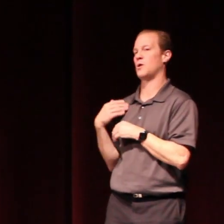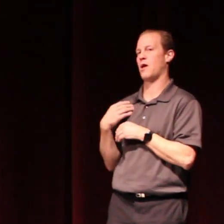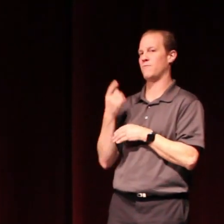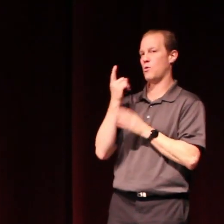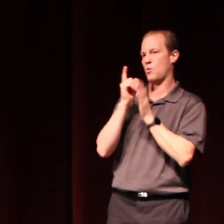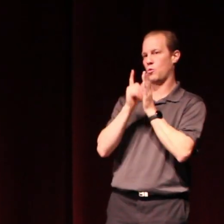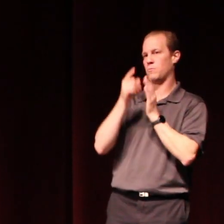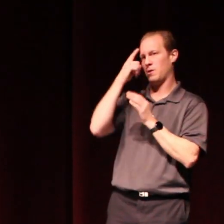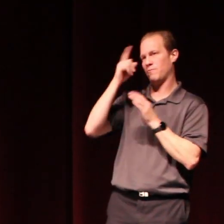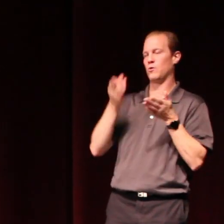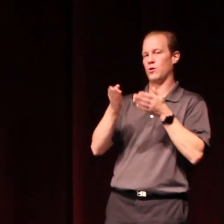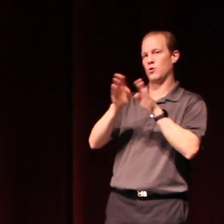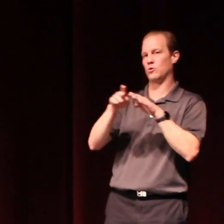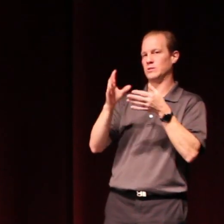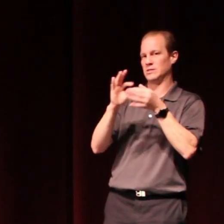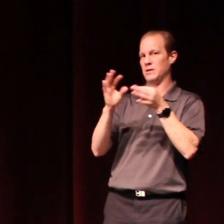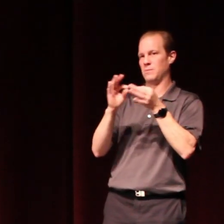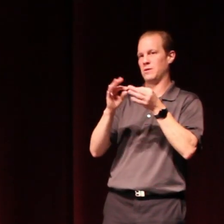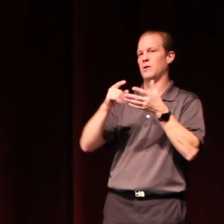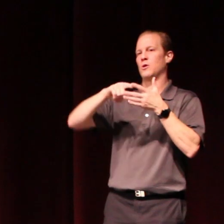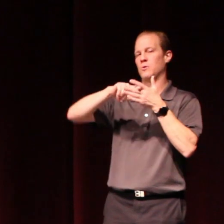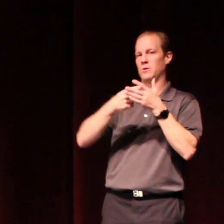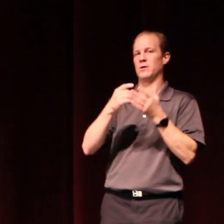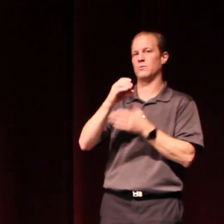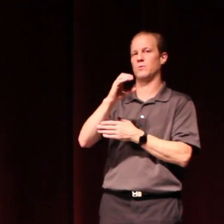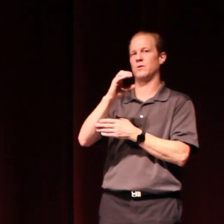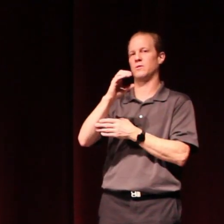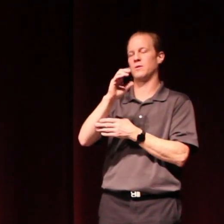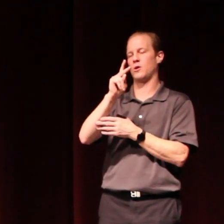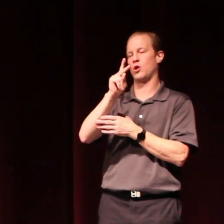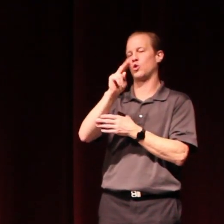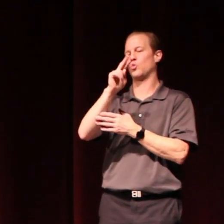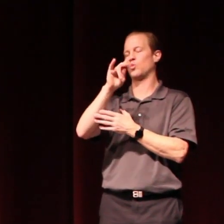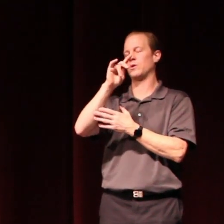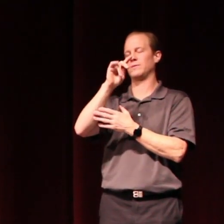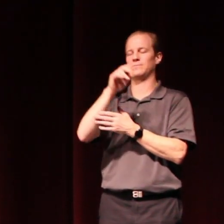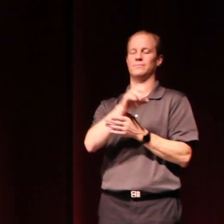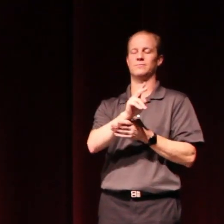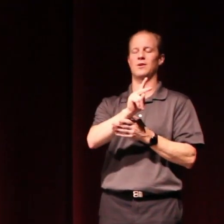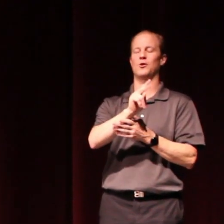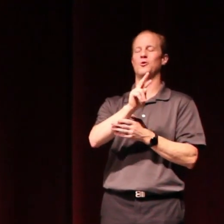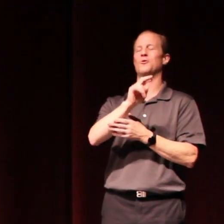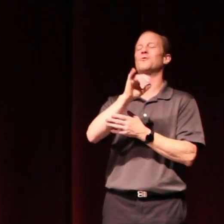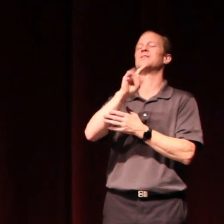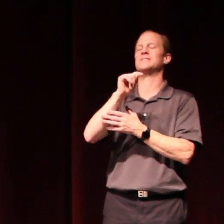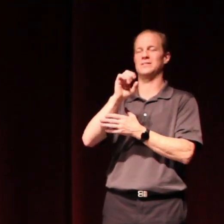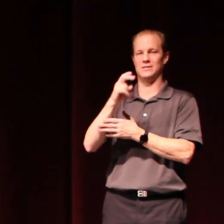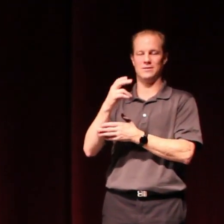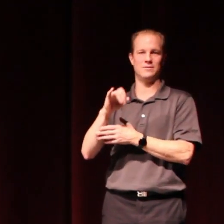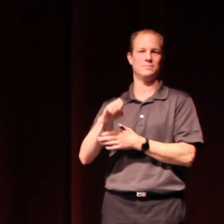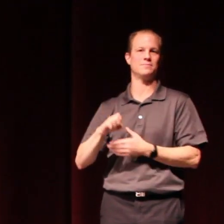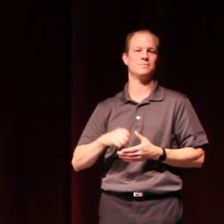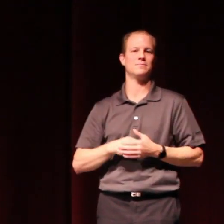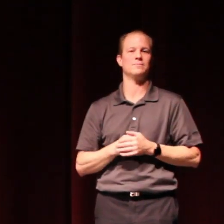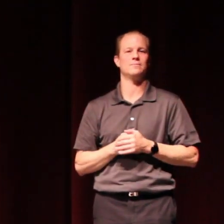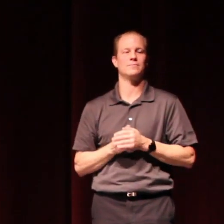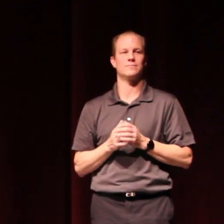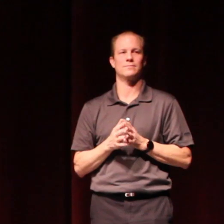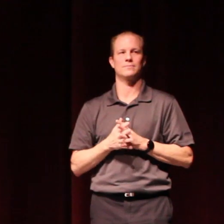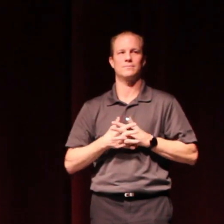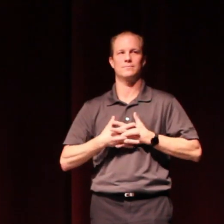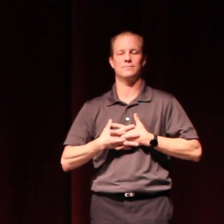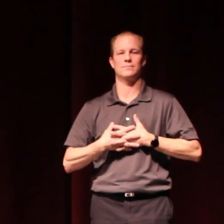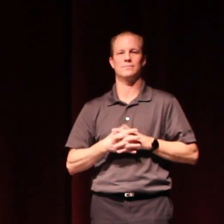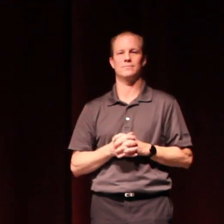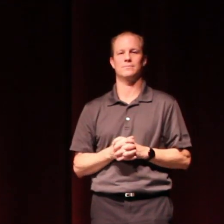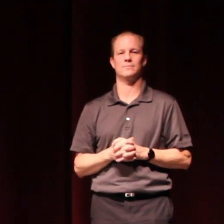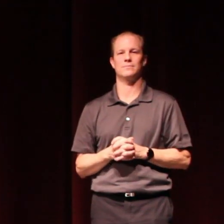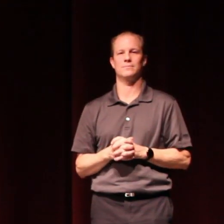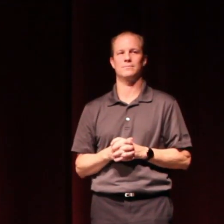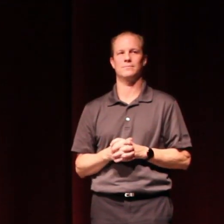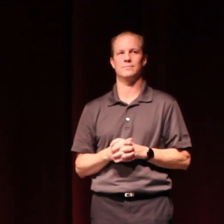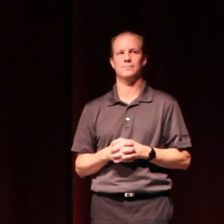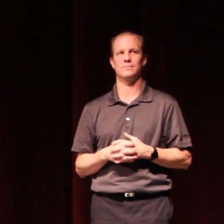statements. We will begin with Kristy Svatek-Whitson.